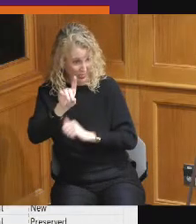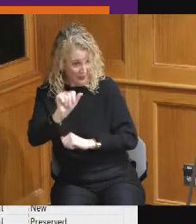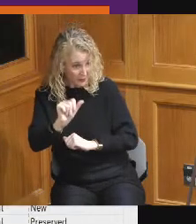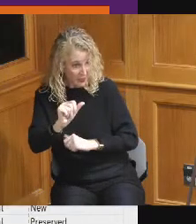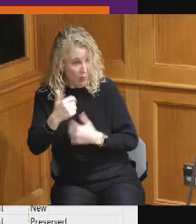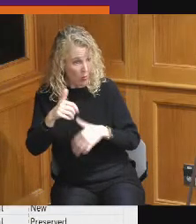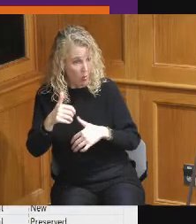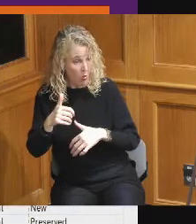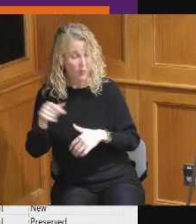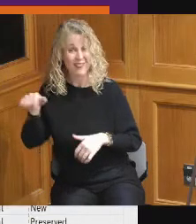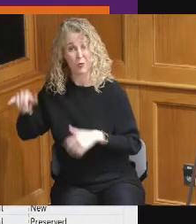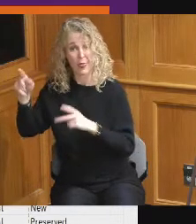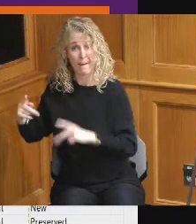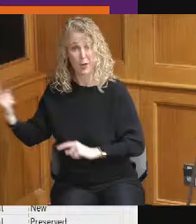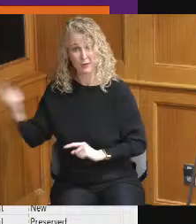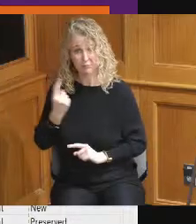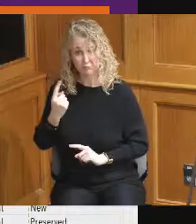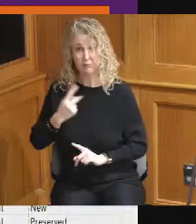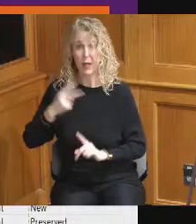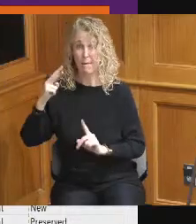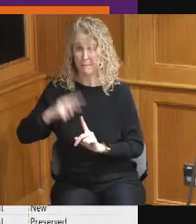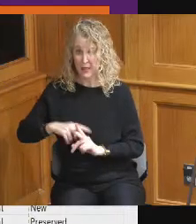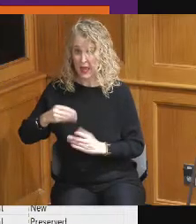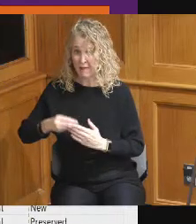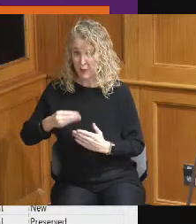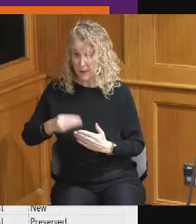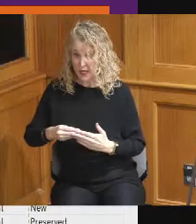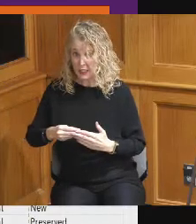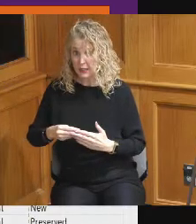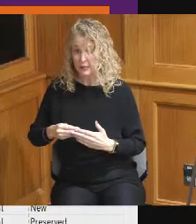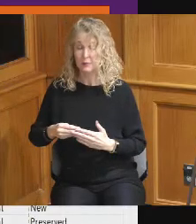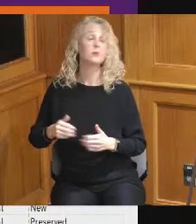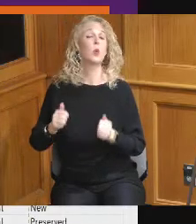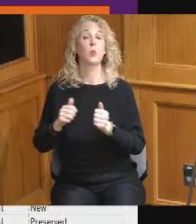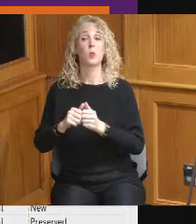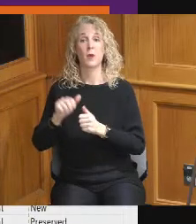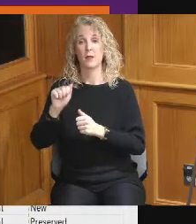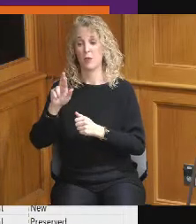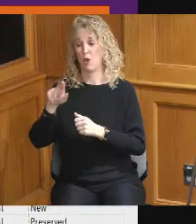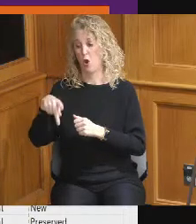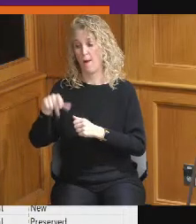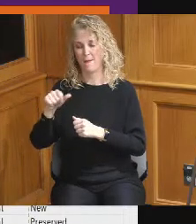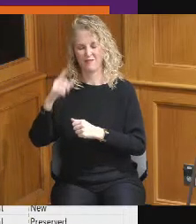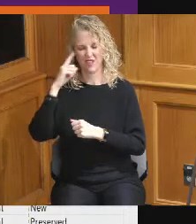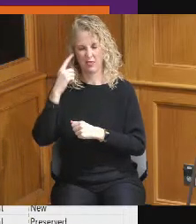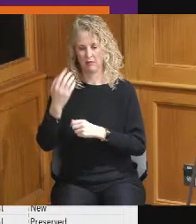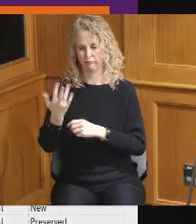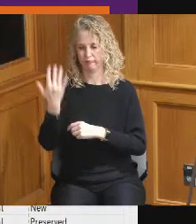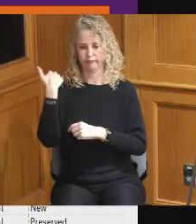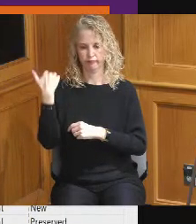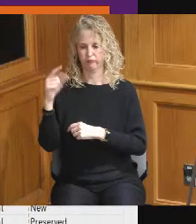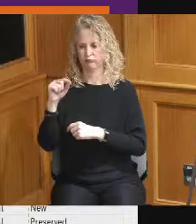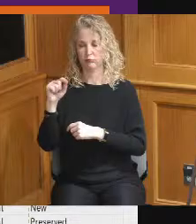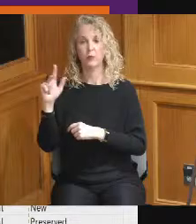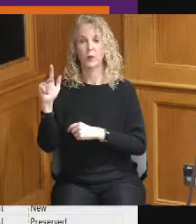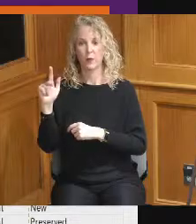came to us applied applied initially in the initial R initial RFP we had way back in 2023 2023